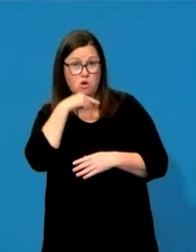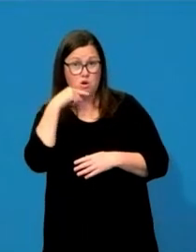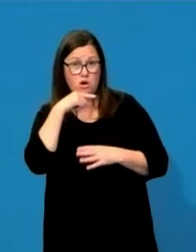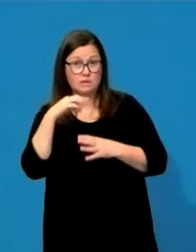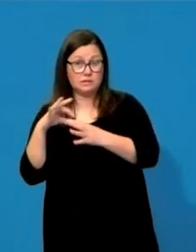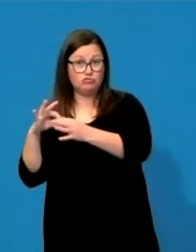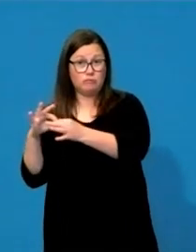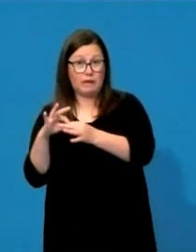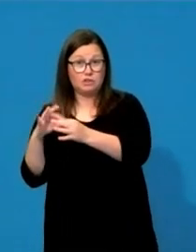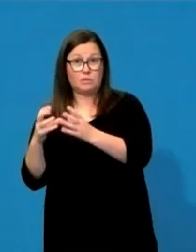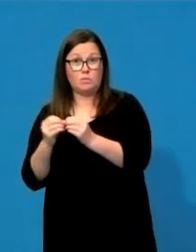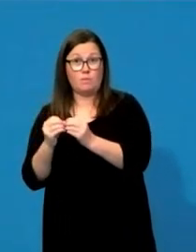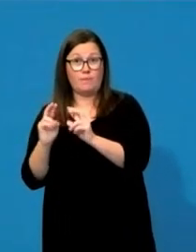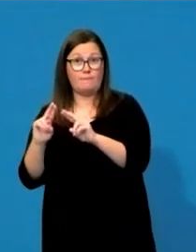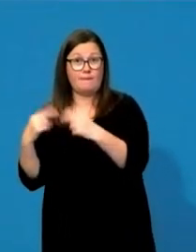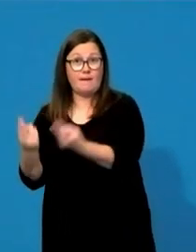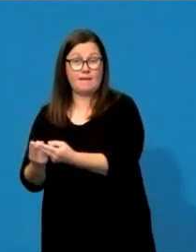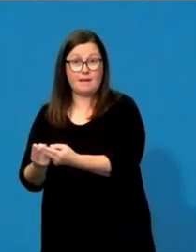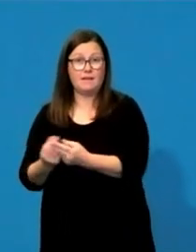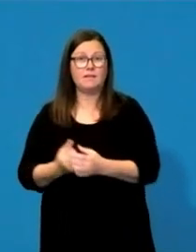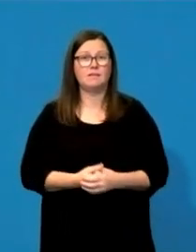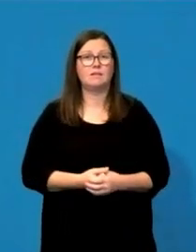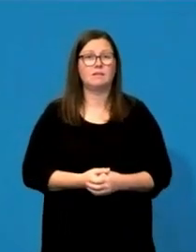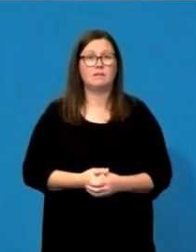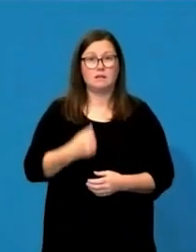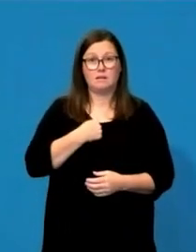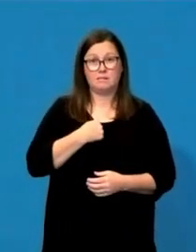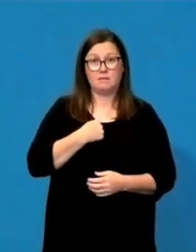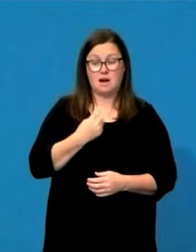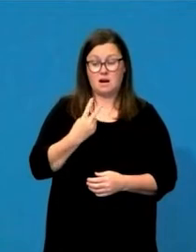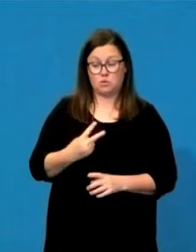So, my two sons, they have two older brothers and an older sister.